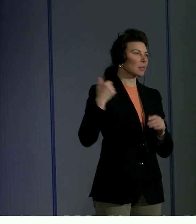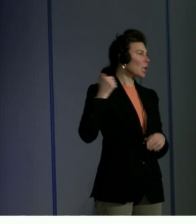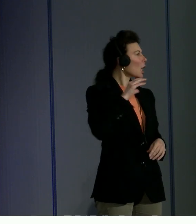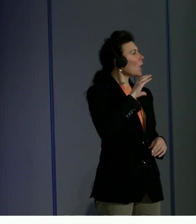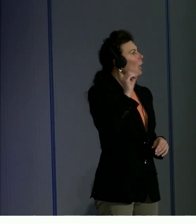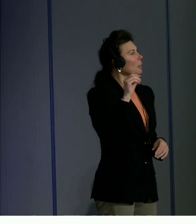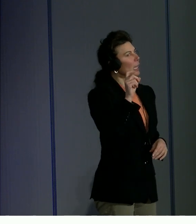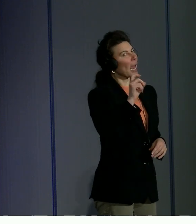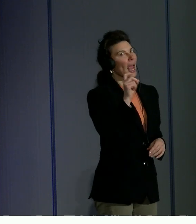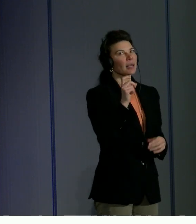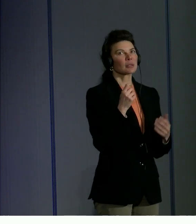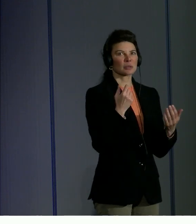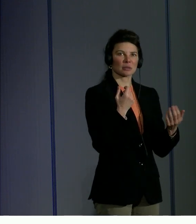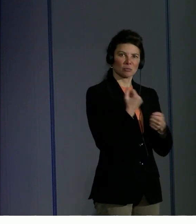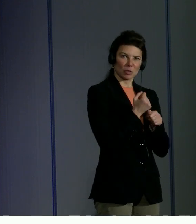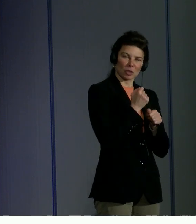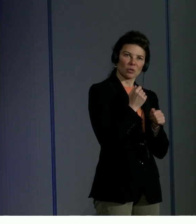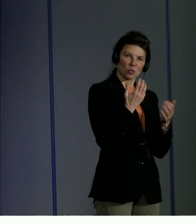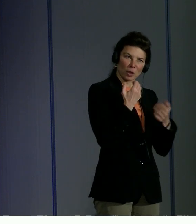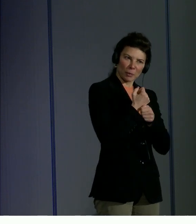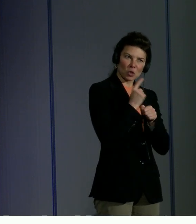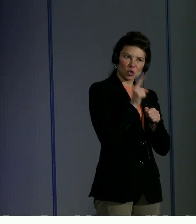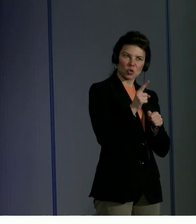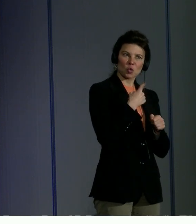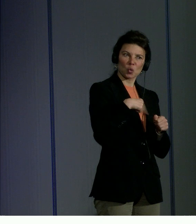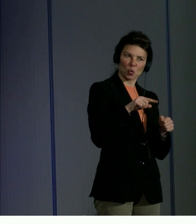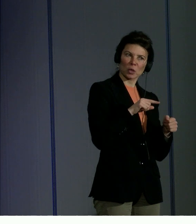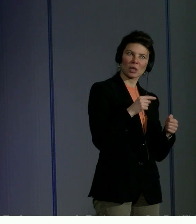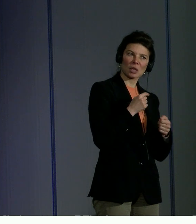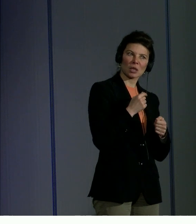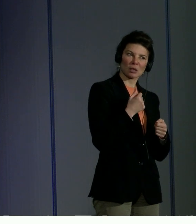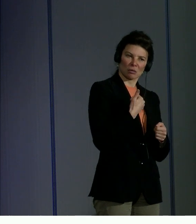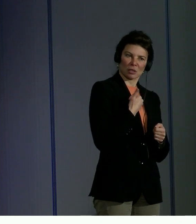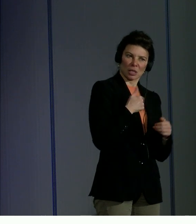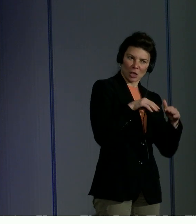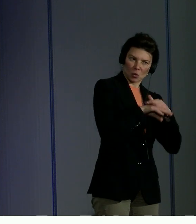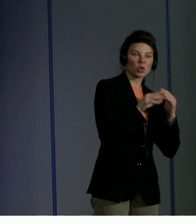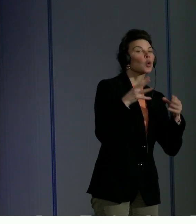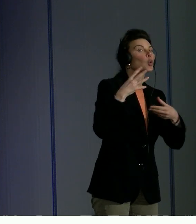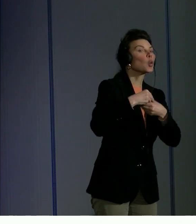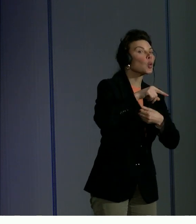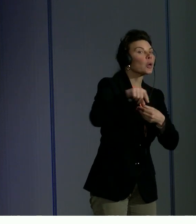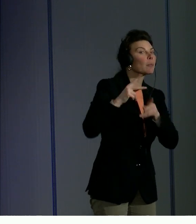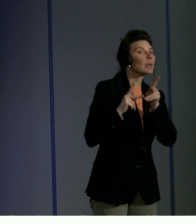offerings accessible to all, including people with disabilities. We are continually improving